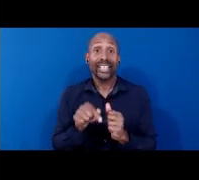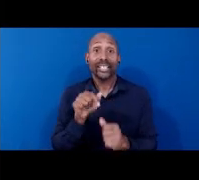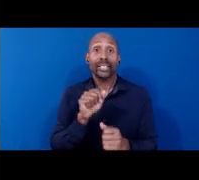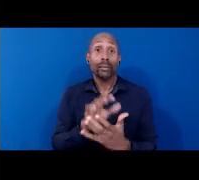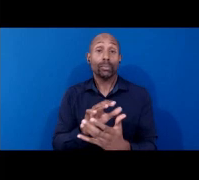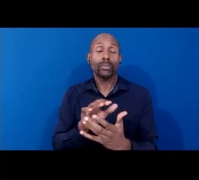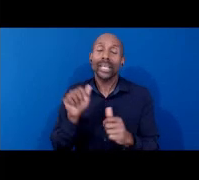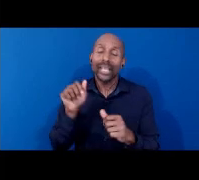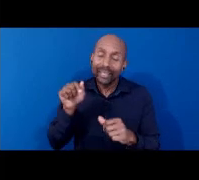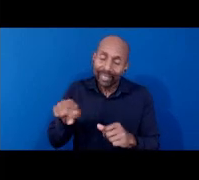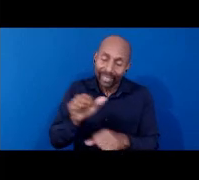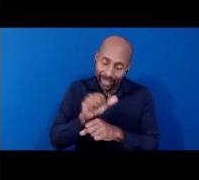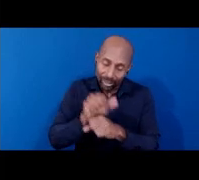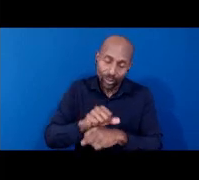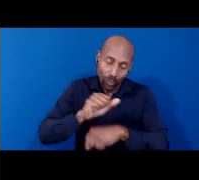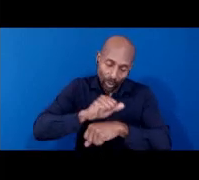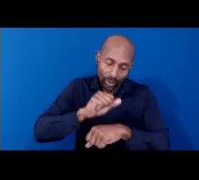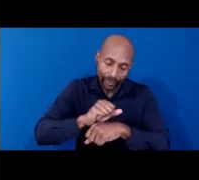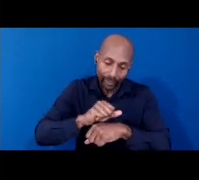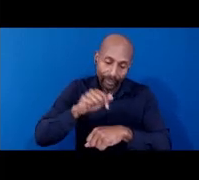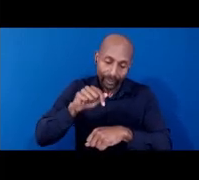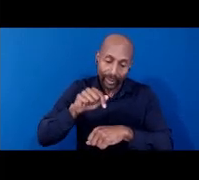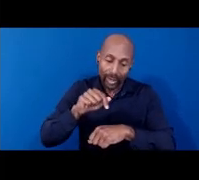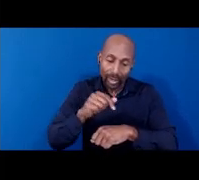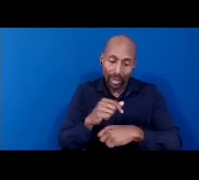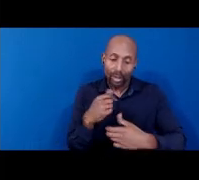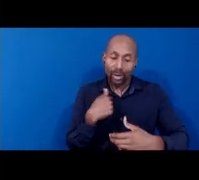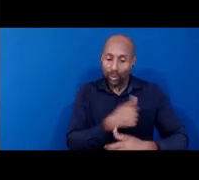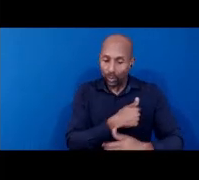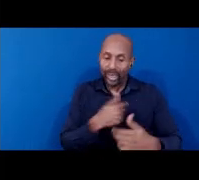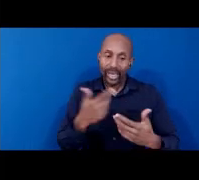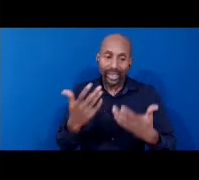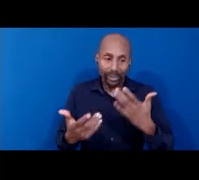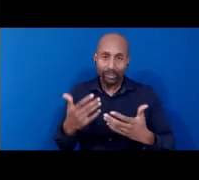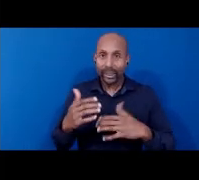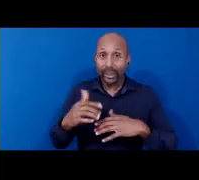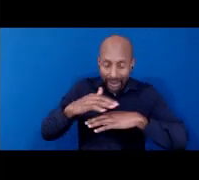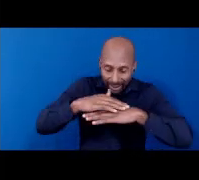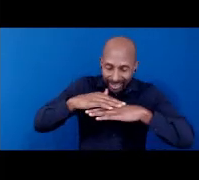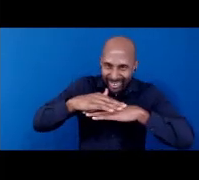And so we're not concentrating our effort. We know it's important to guide the work of our network and